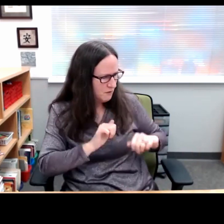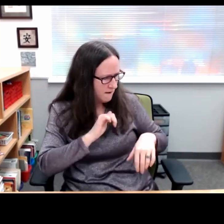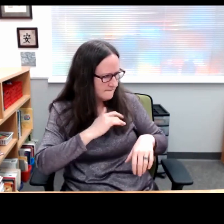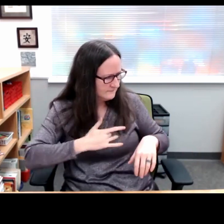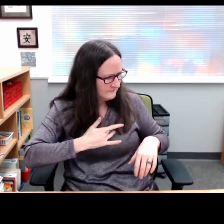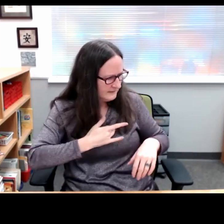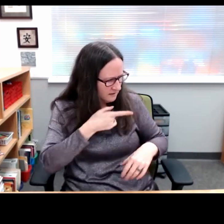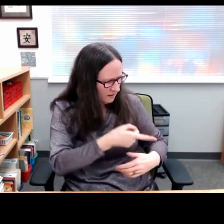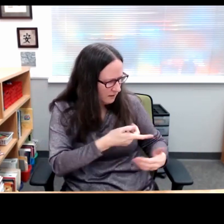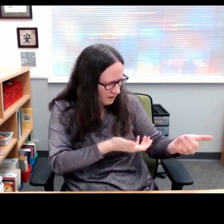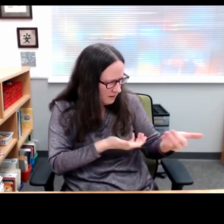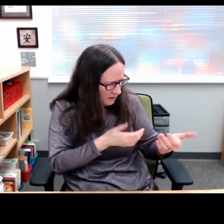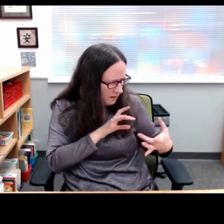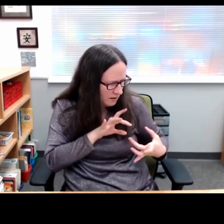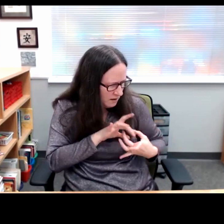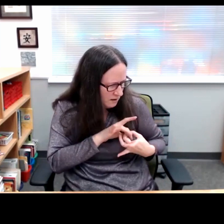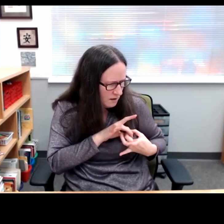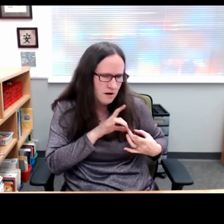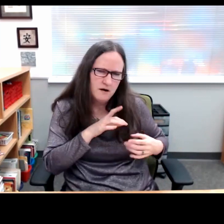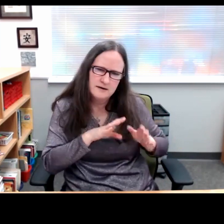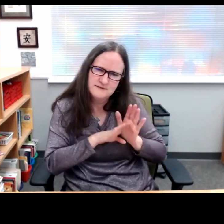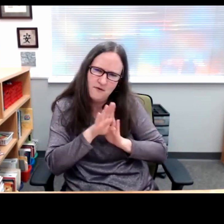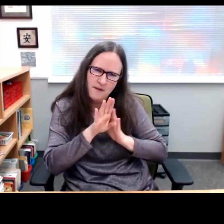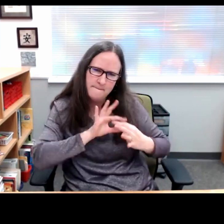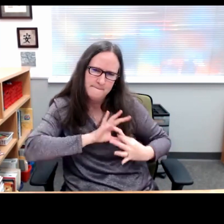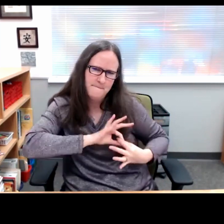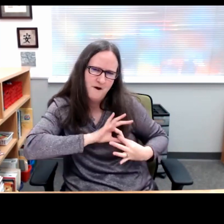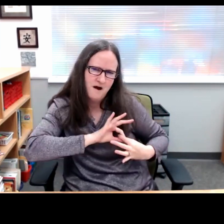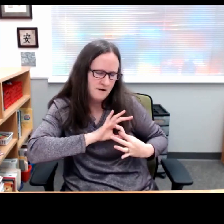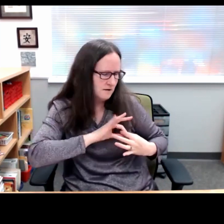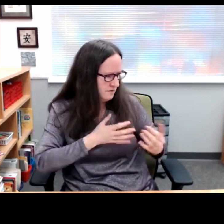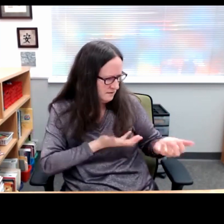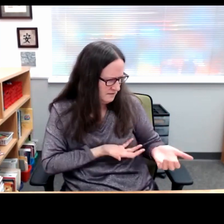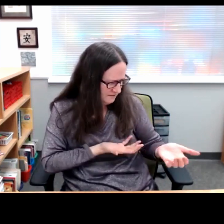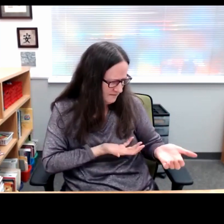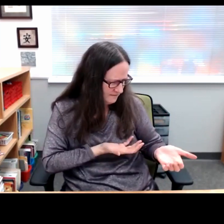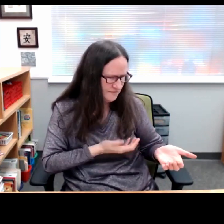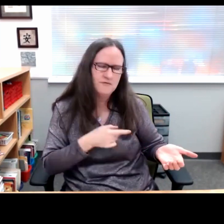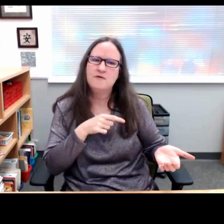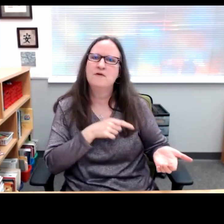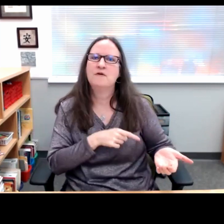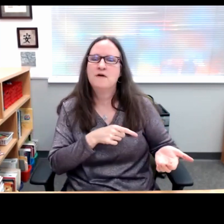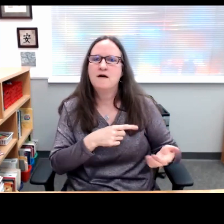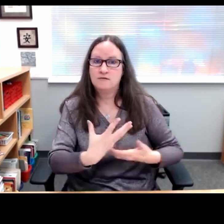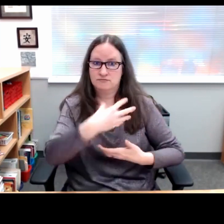child is a part of a parent and want and should be feeling that sense of bonding and connection.